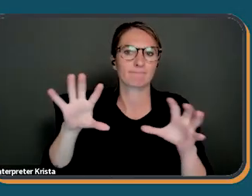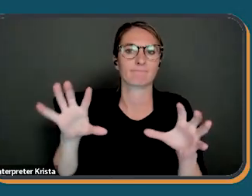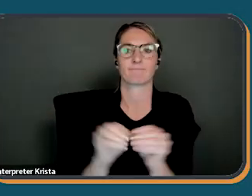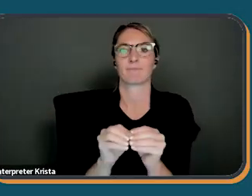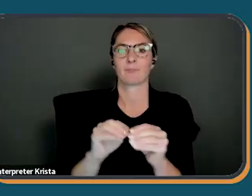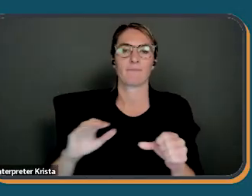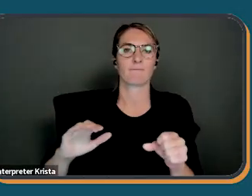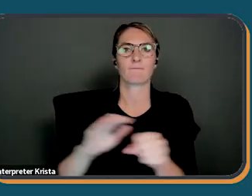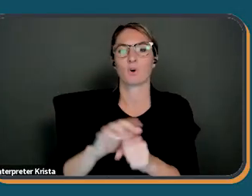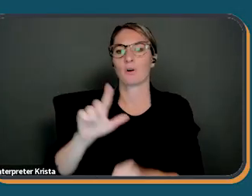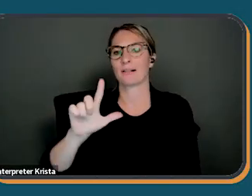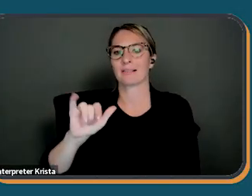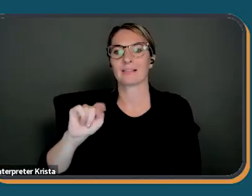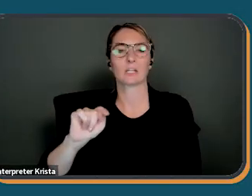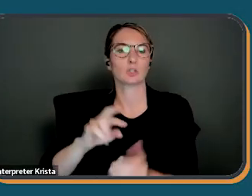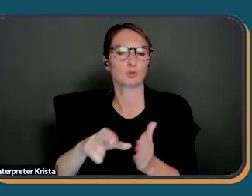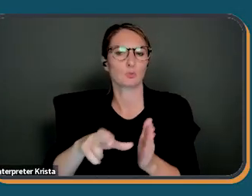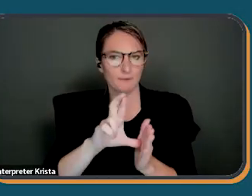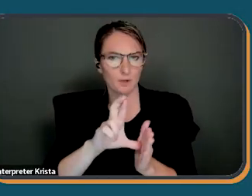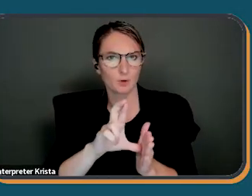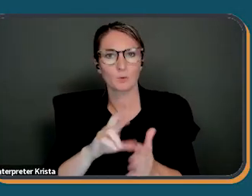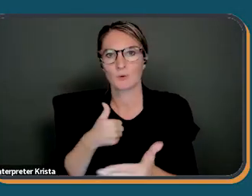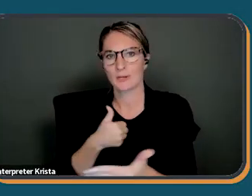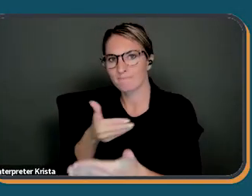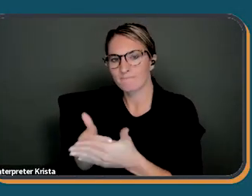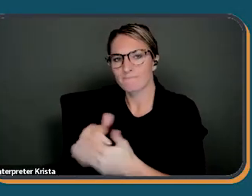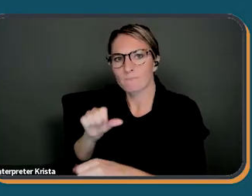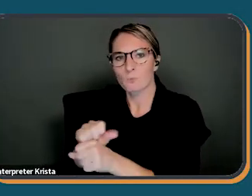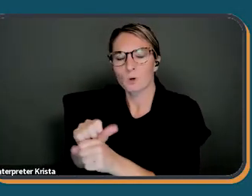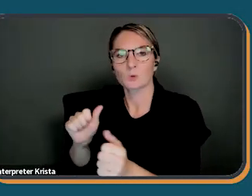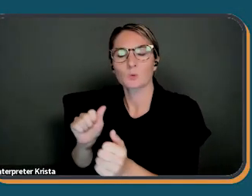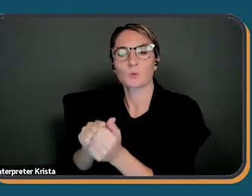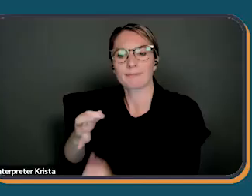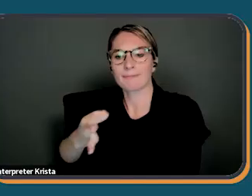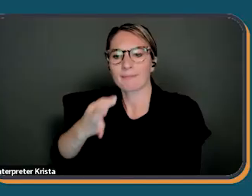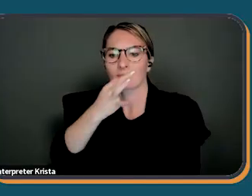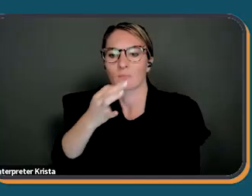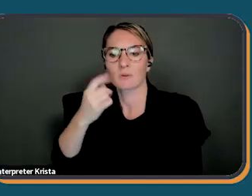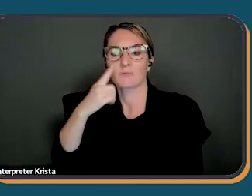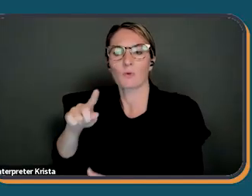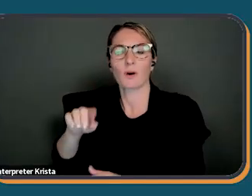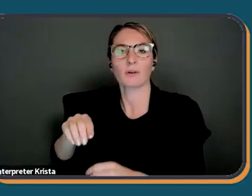and worked closely with experts in disability, preventive medicine, and clinical care, including Dr. Titus,